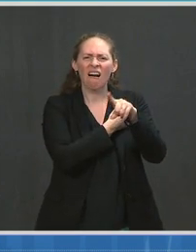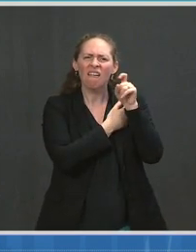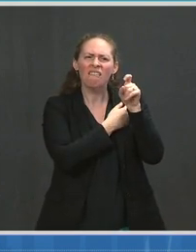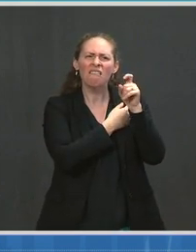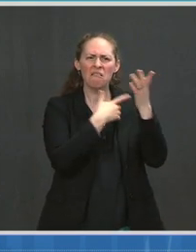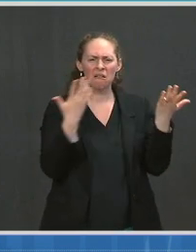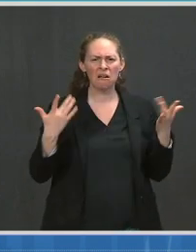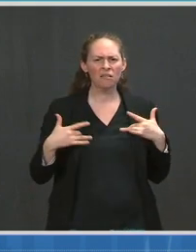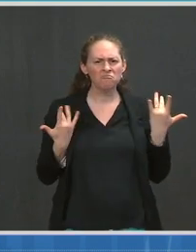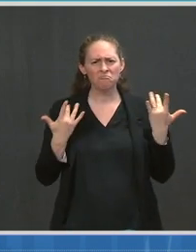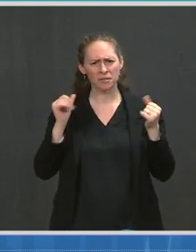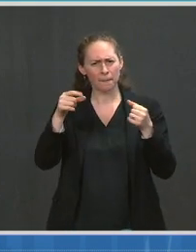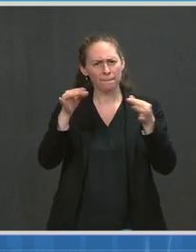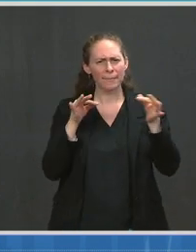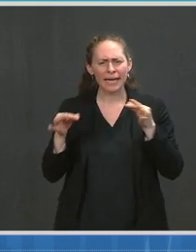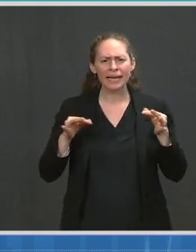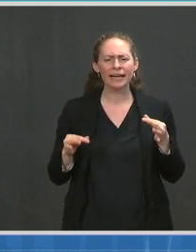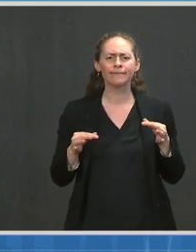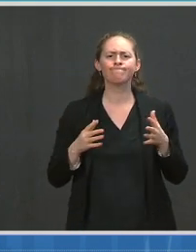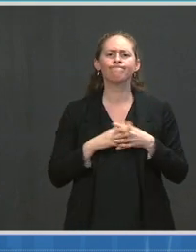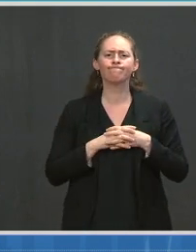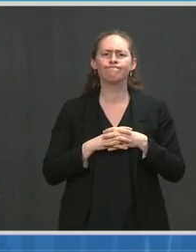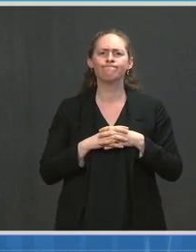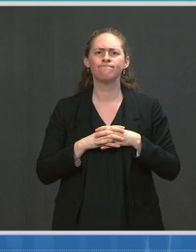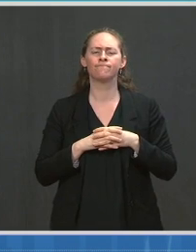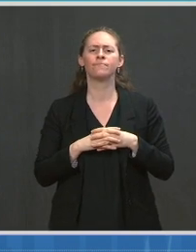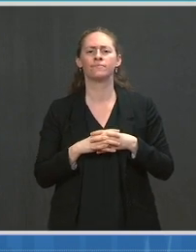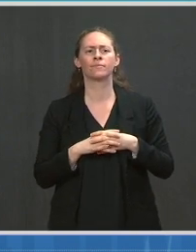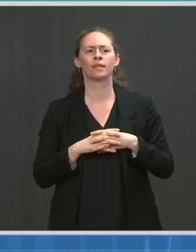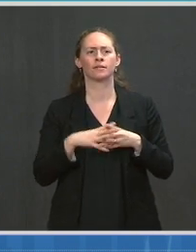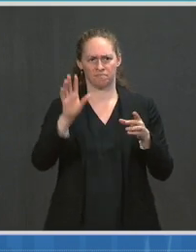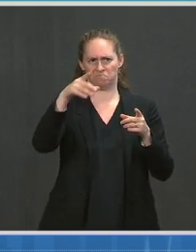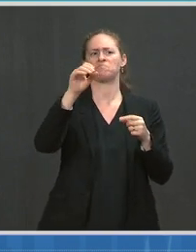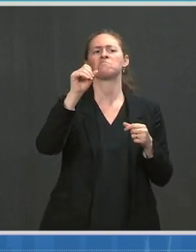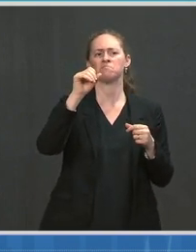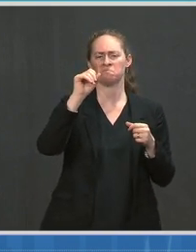Dr. Walensky: So maybe I'll do- Dr. Fauci: Go ahead. Dr. Walensky: Yeah, I was going to say, I'll get started.